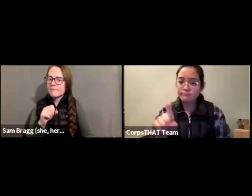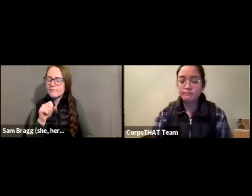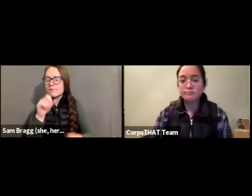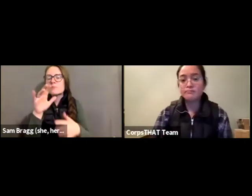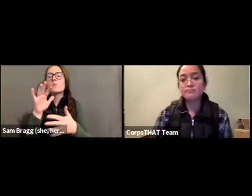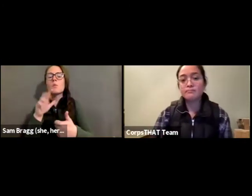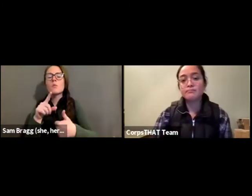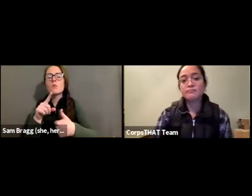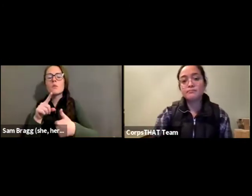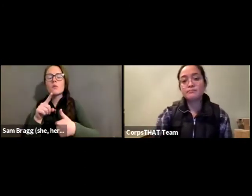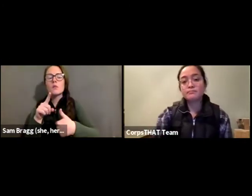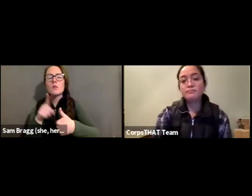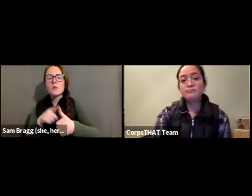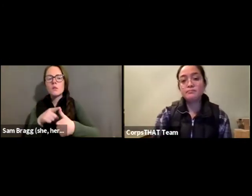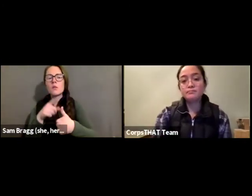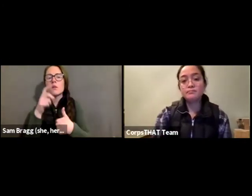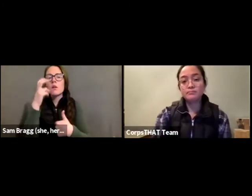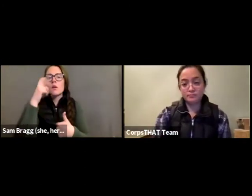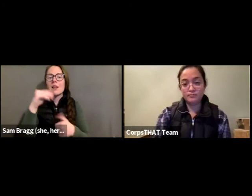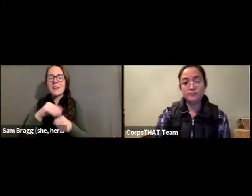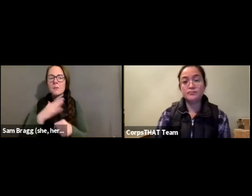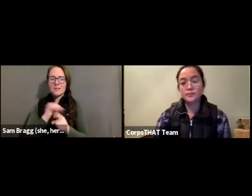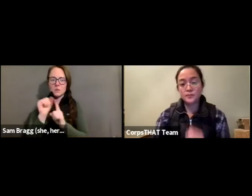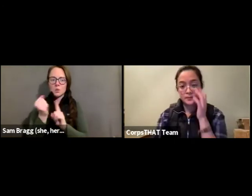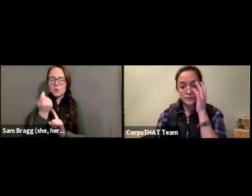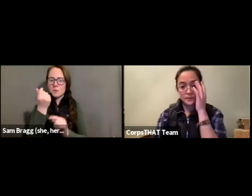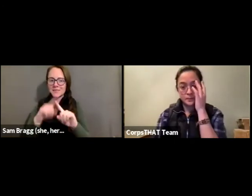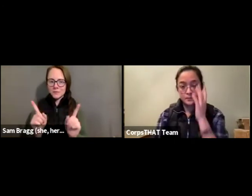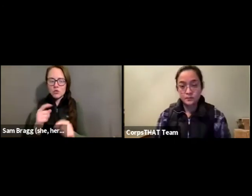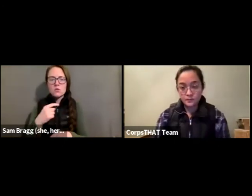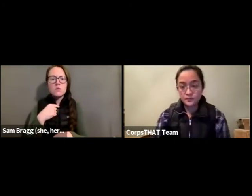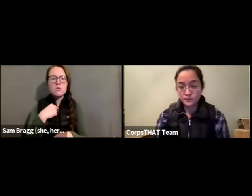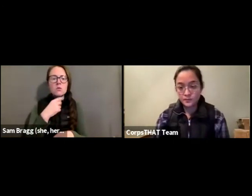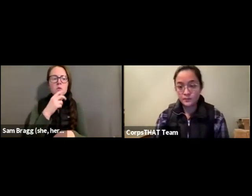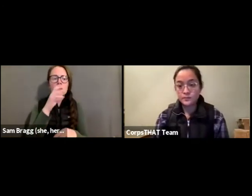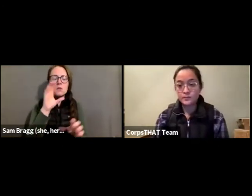out and also how did the interpreters did they enjoy the trip did they have a good time so my